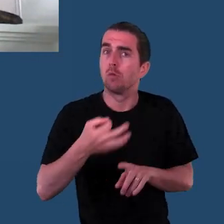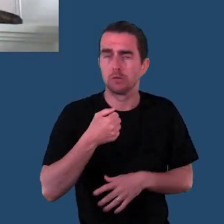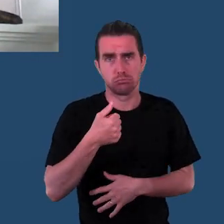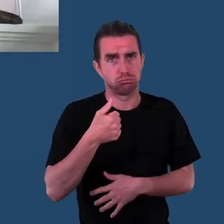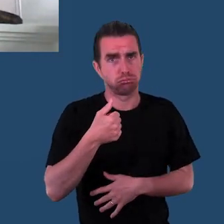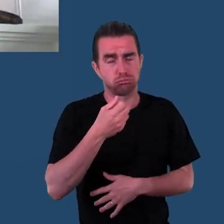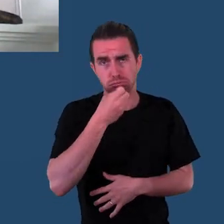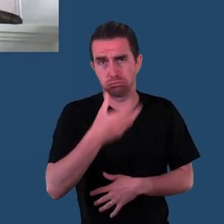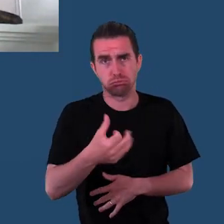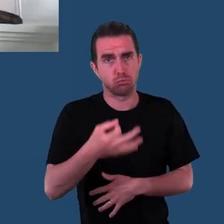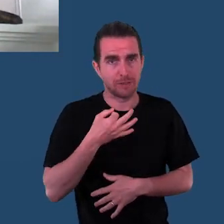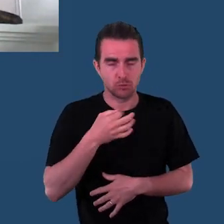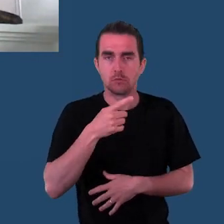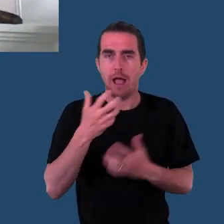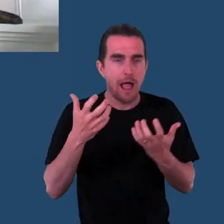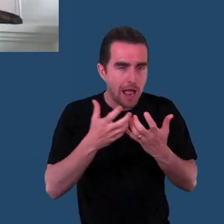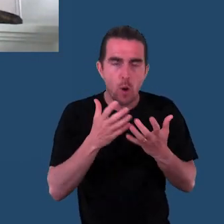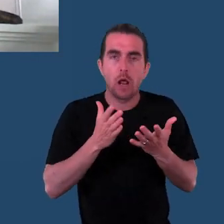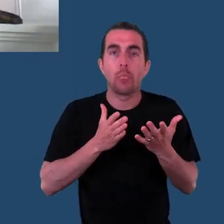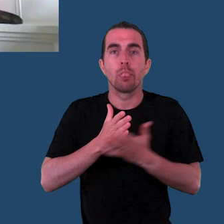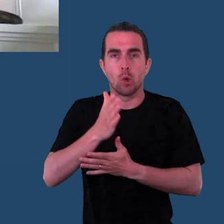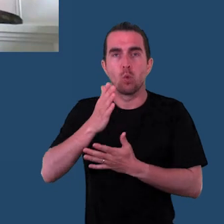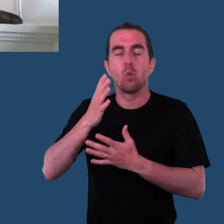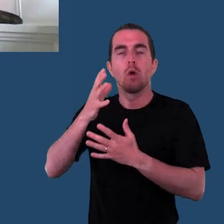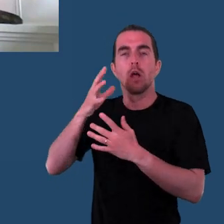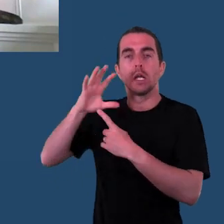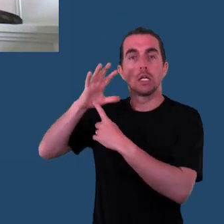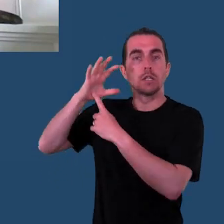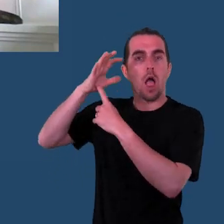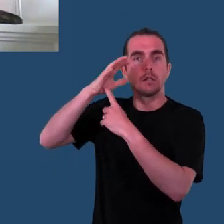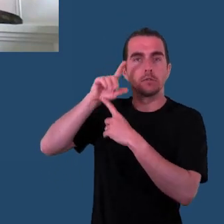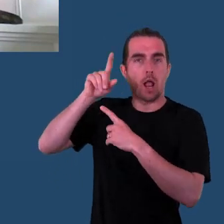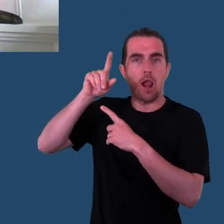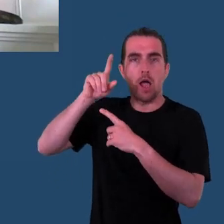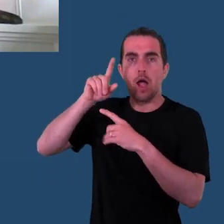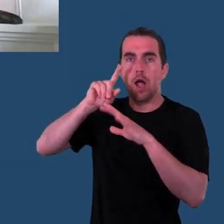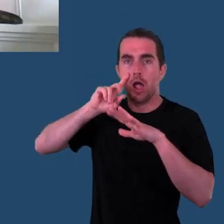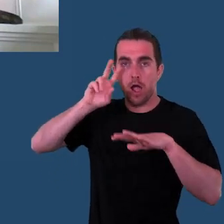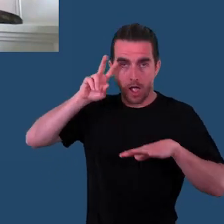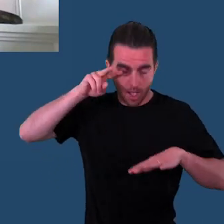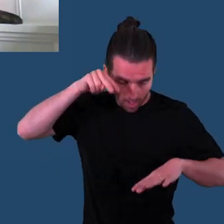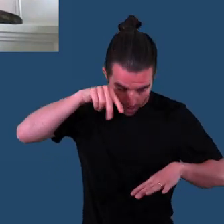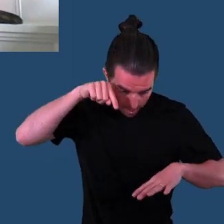because it was only with satellites that they could see half the crater,